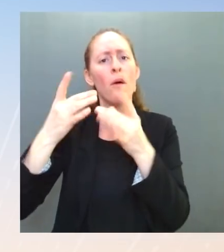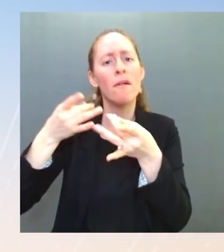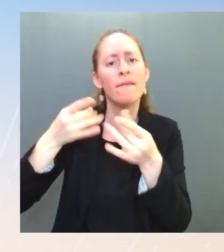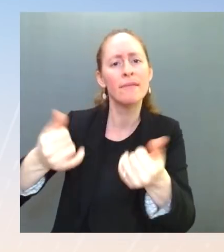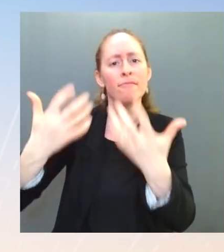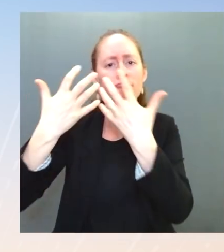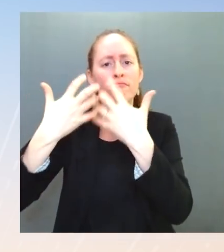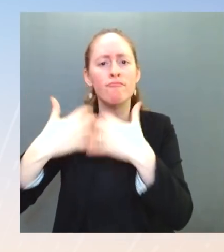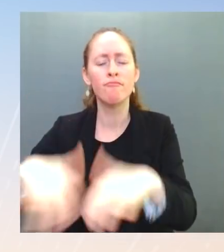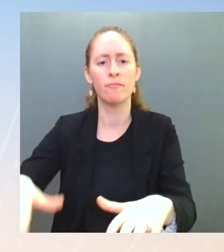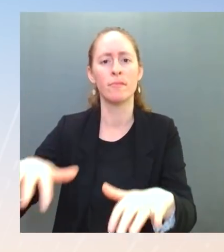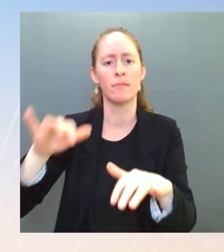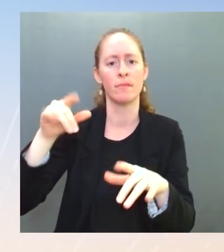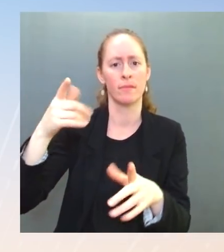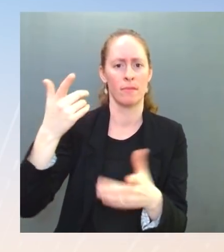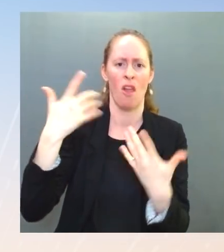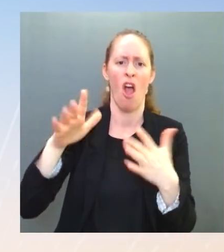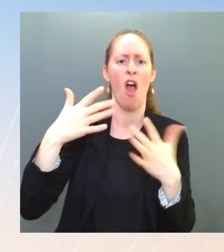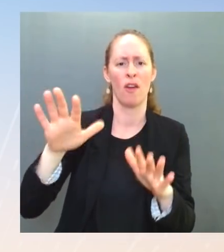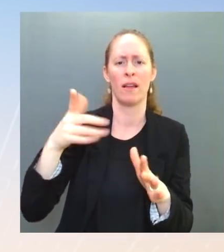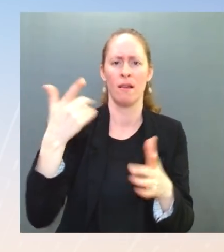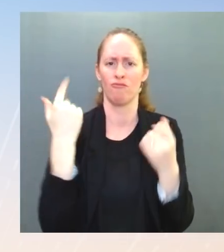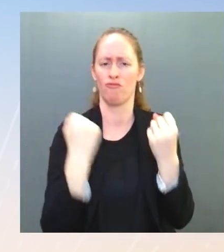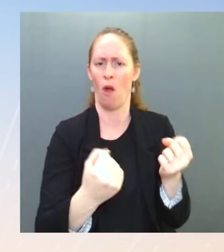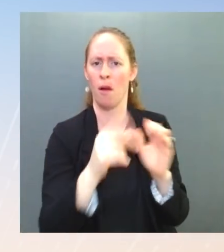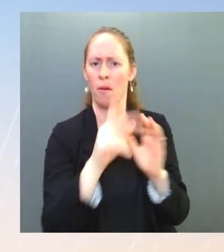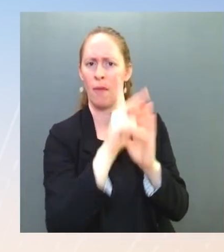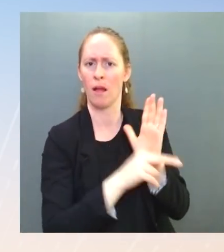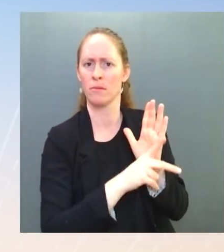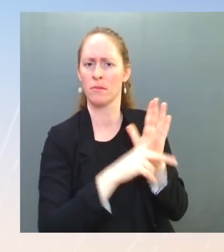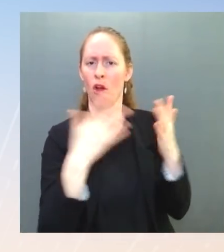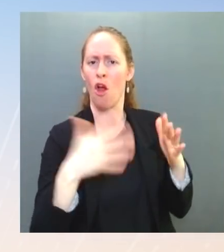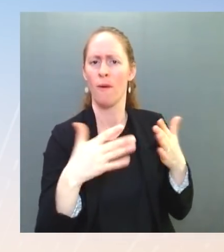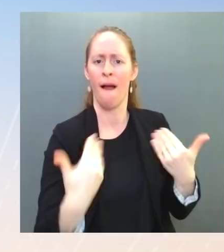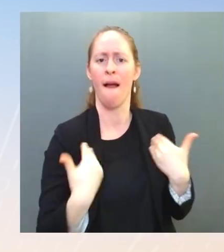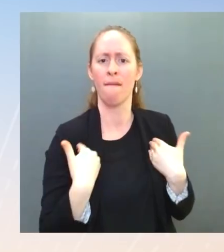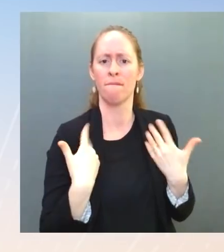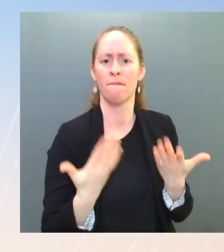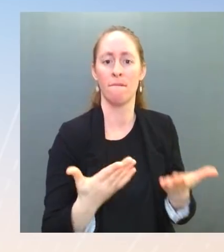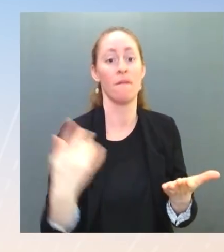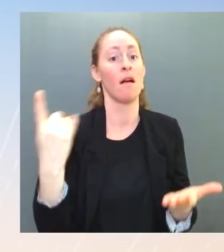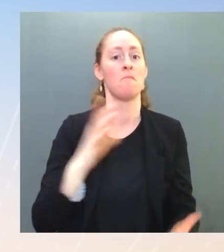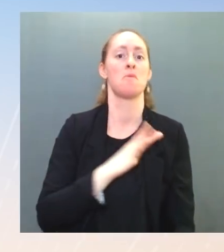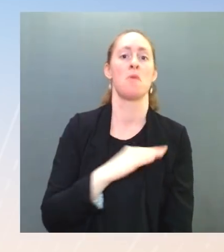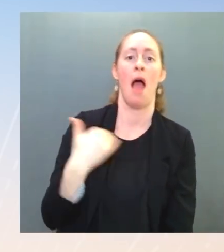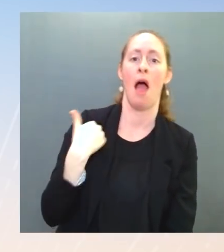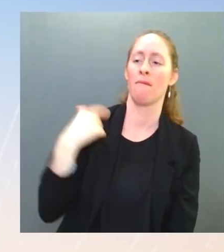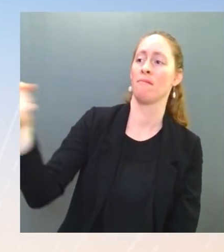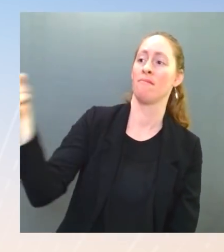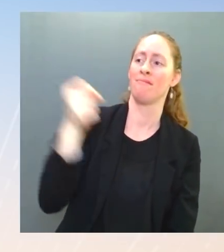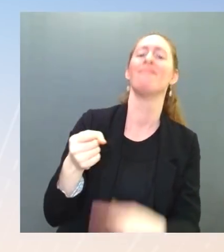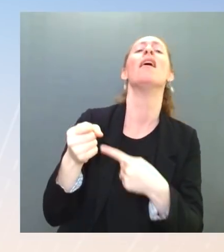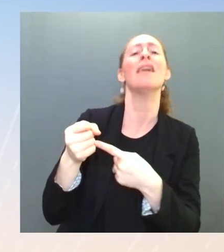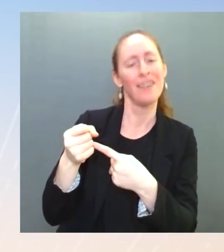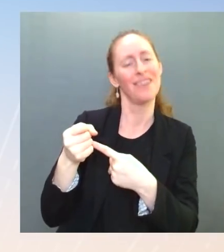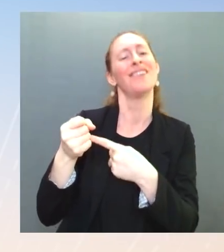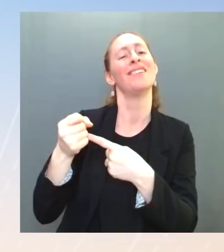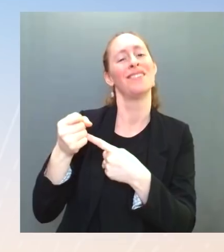to have someone confirmed to lead ATF. I would say that Steve,